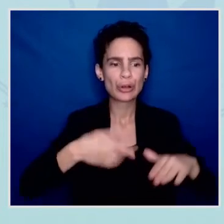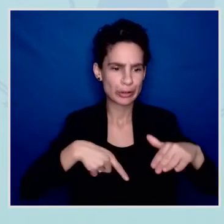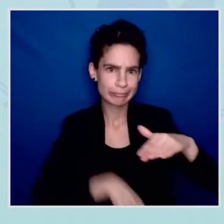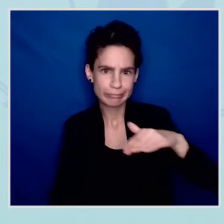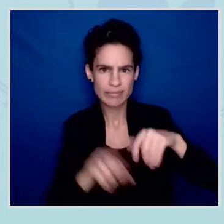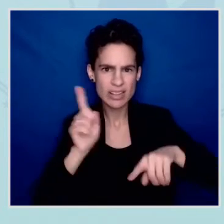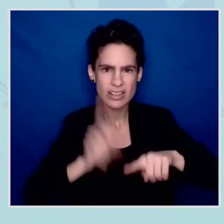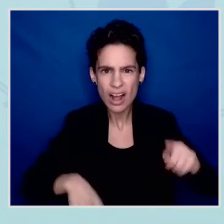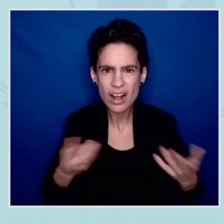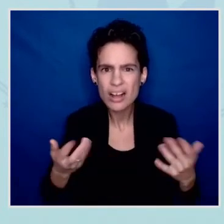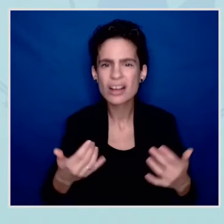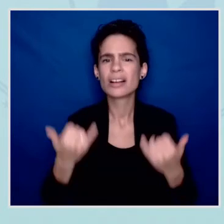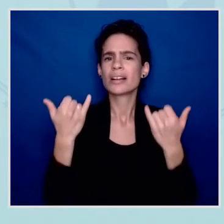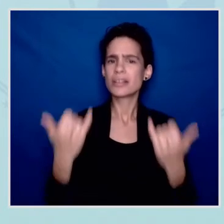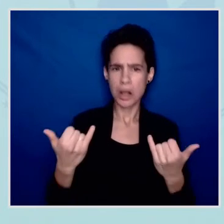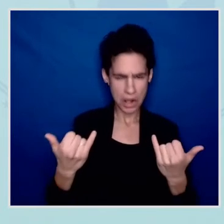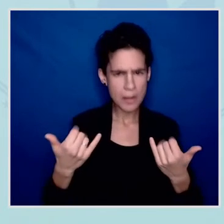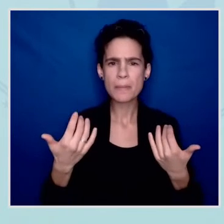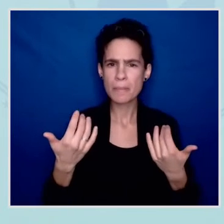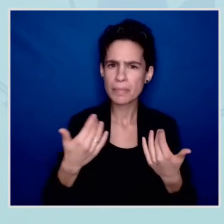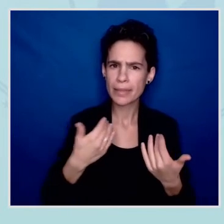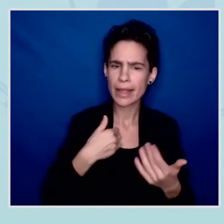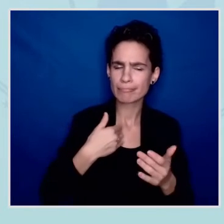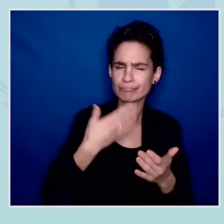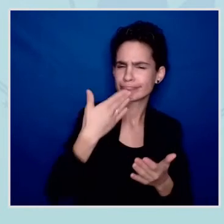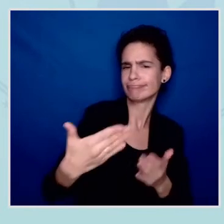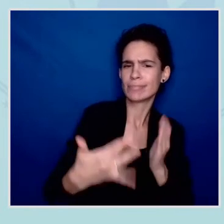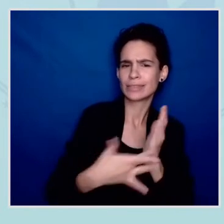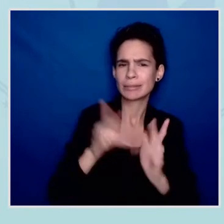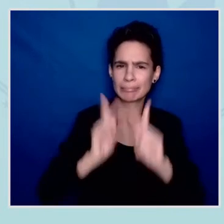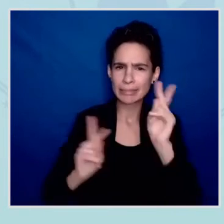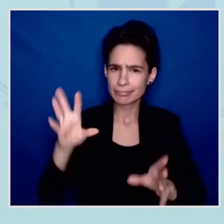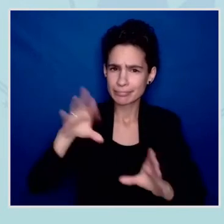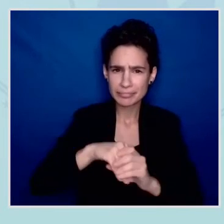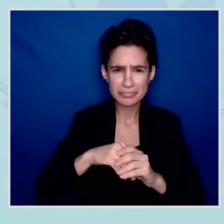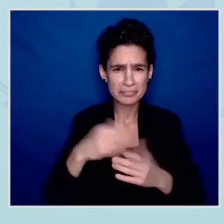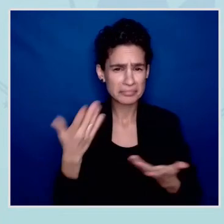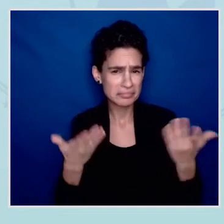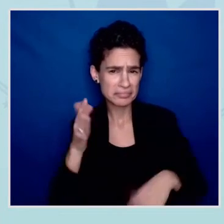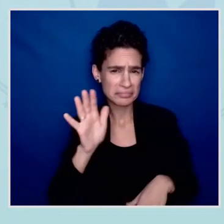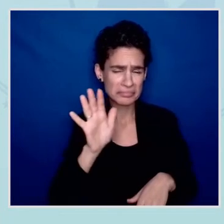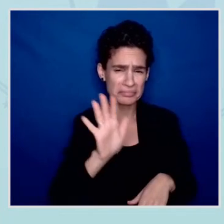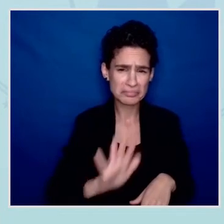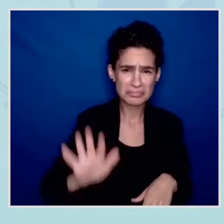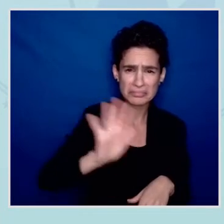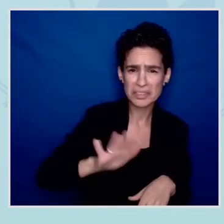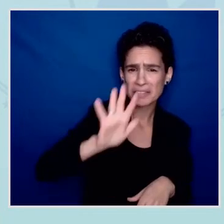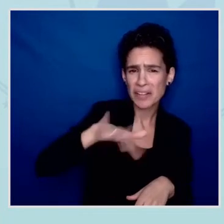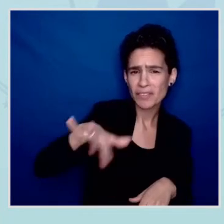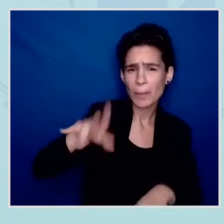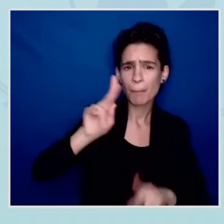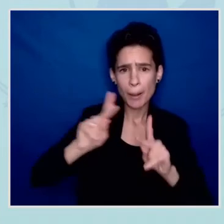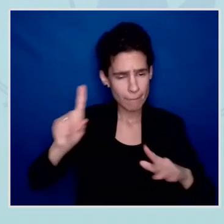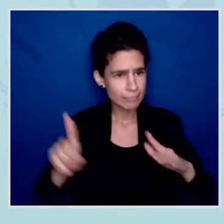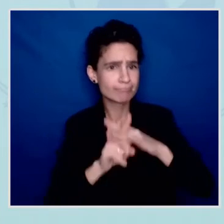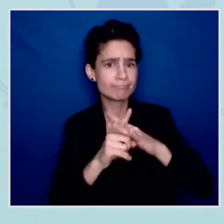ANYBODY LEFT TO KNOW HOW TO TURN ON THE STREETLIGHTS, LITERALLY, RUN THE SEWER